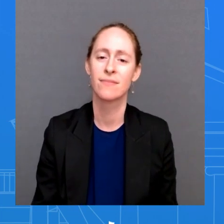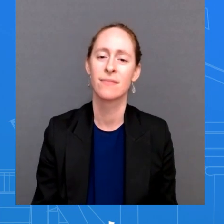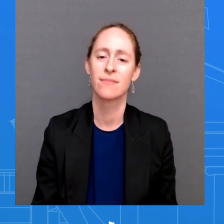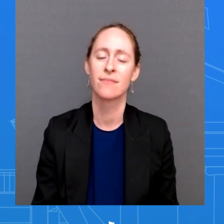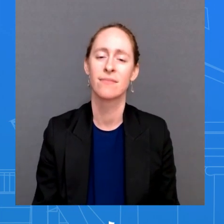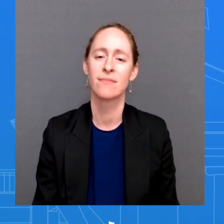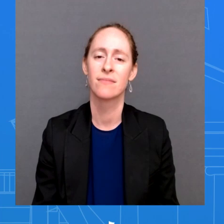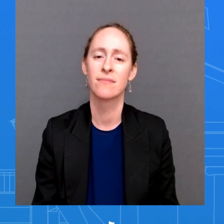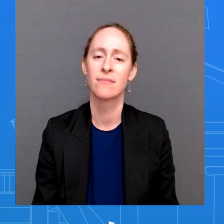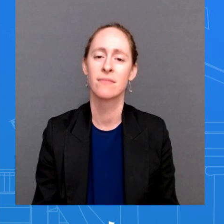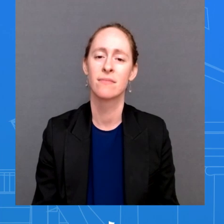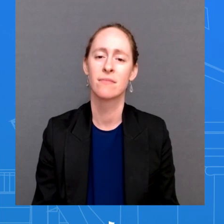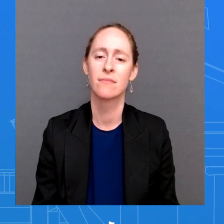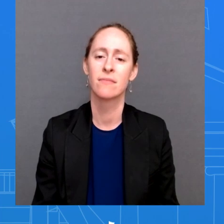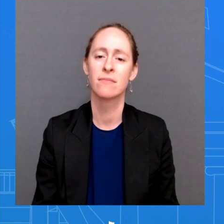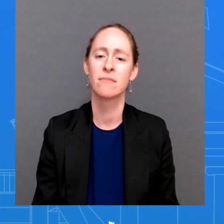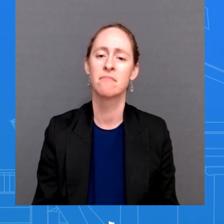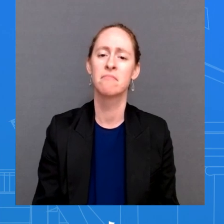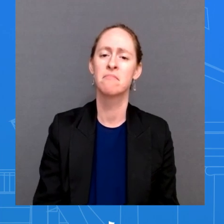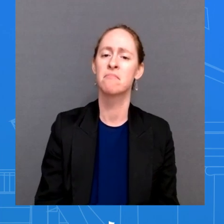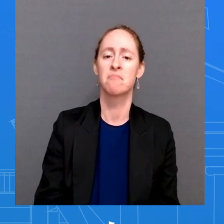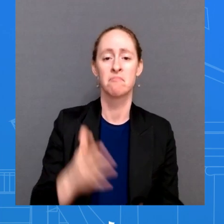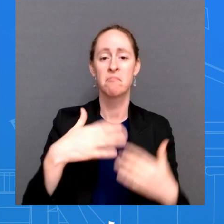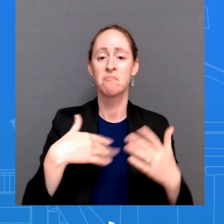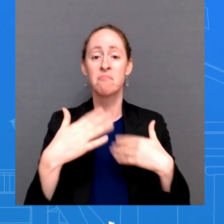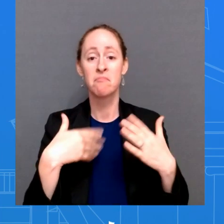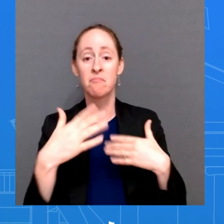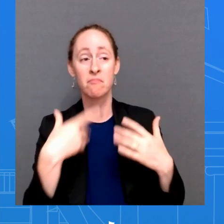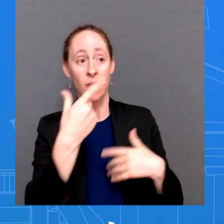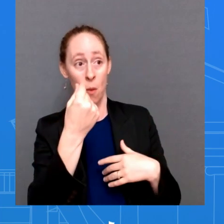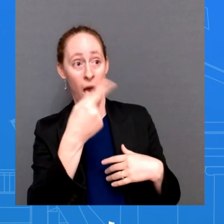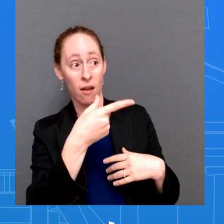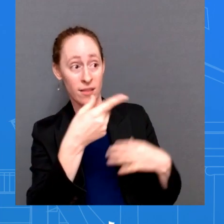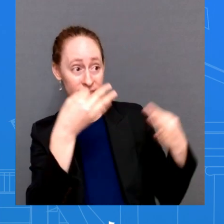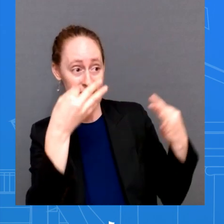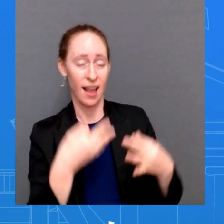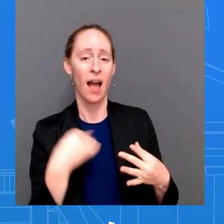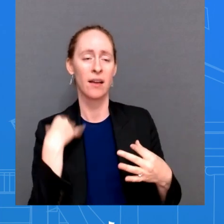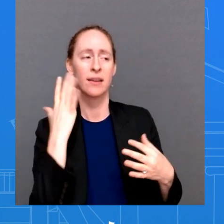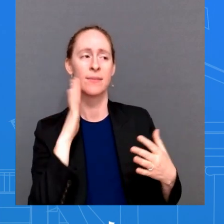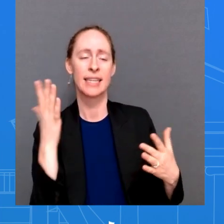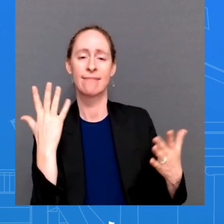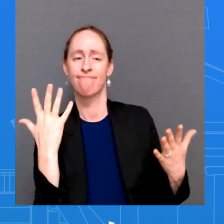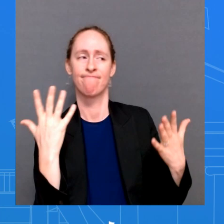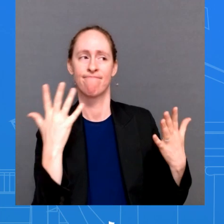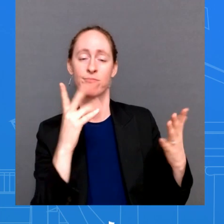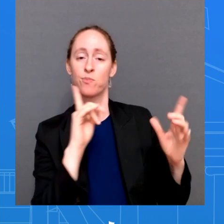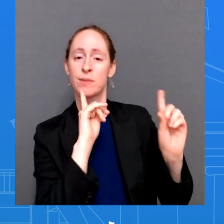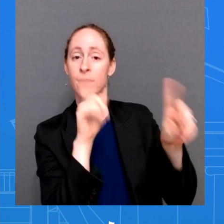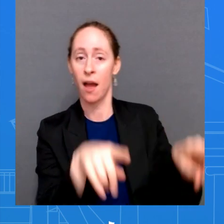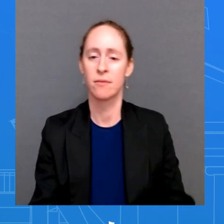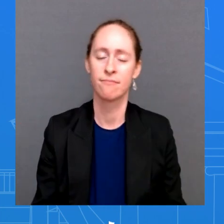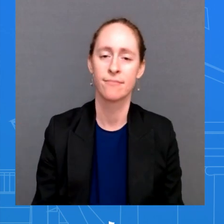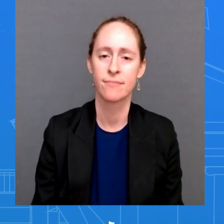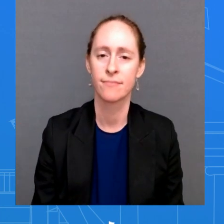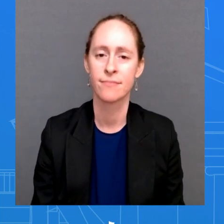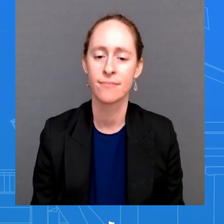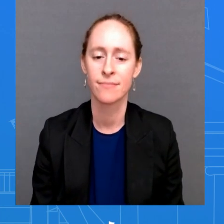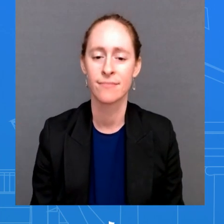The Press: Thanks, Karine. On the EO that the President is going to sign -- so we're now some six weeks out from the Supreme Court ruling on abortion.